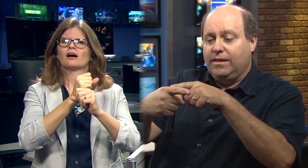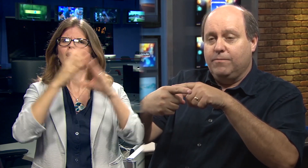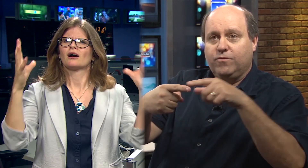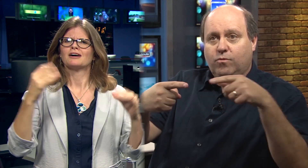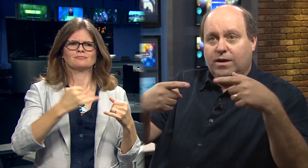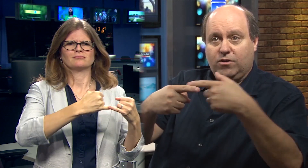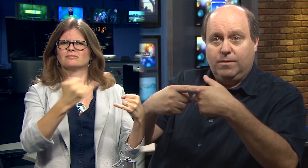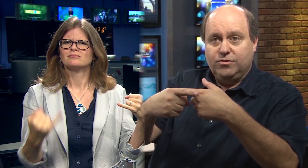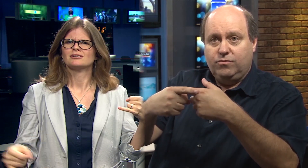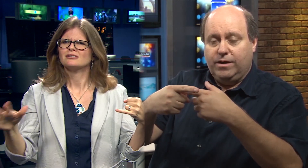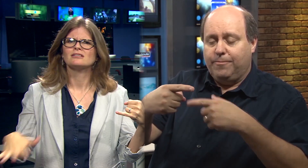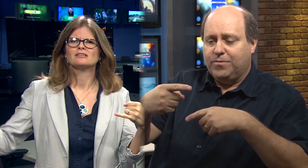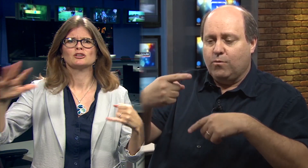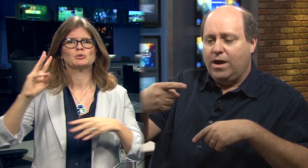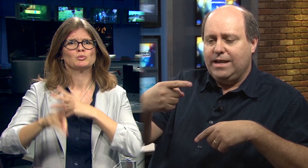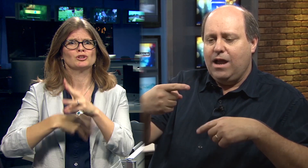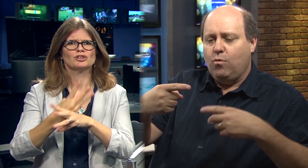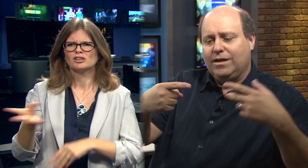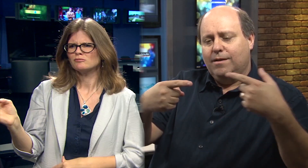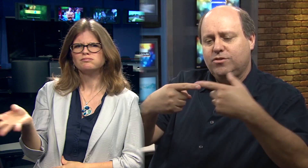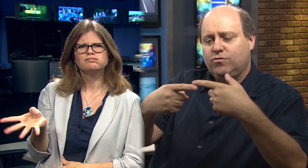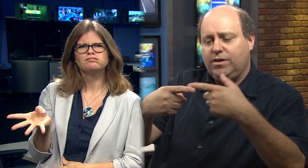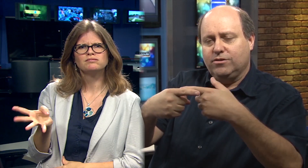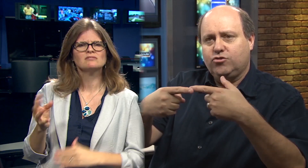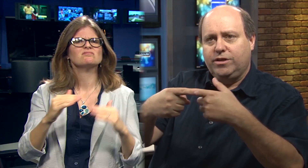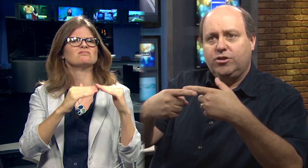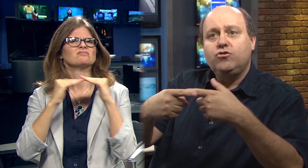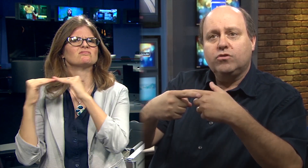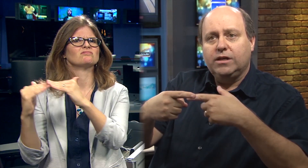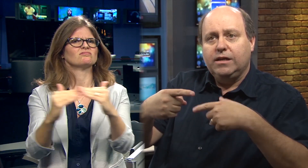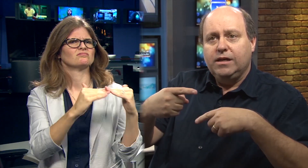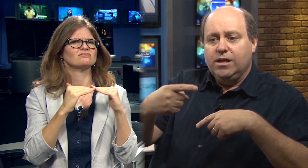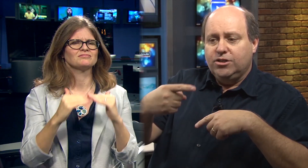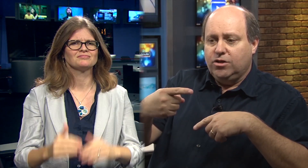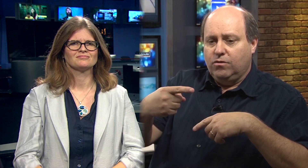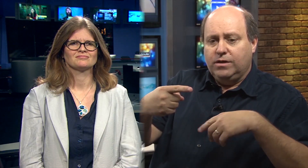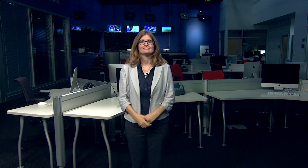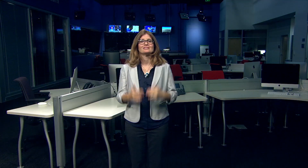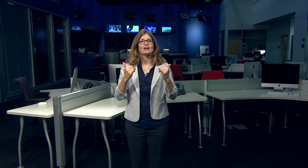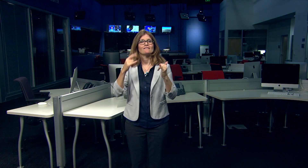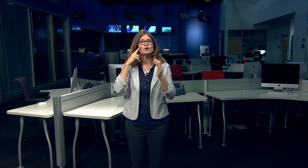them for whatever comes through there. Right now, what comes through there is treated neutrally.”